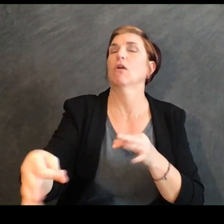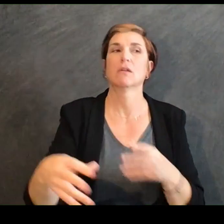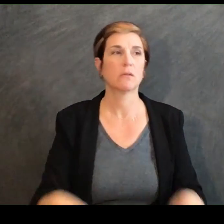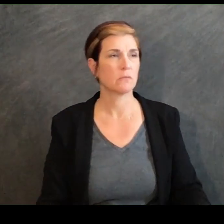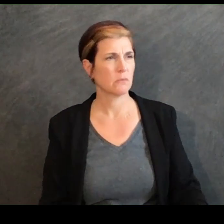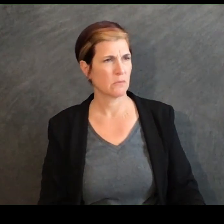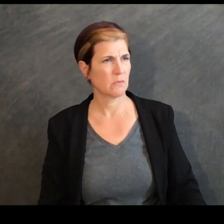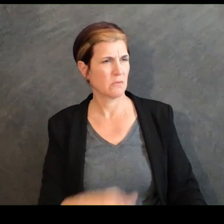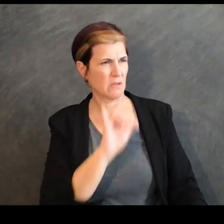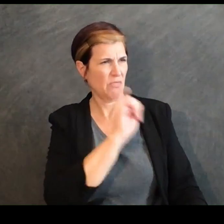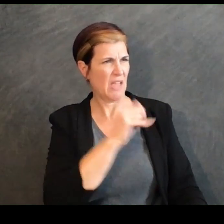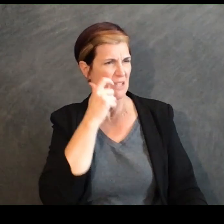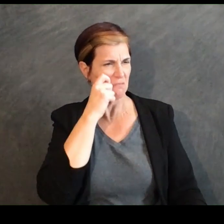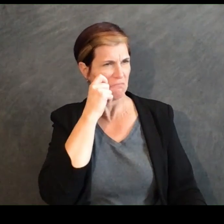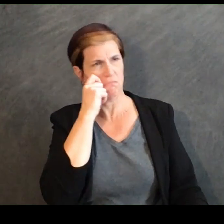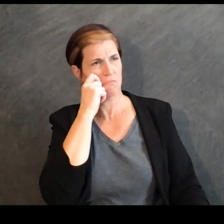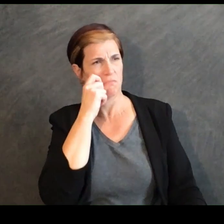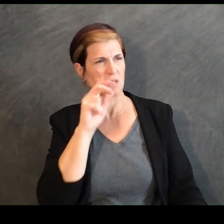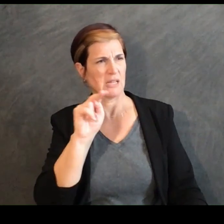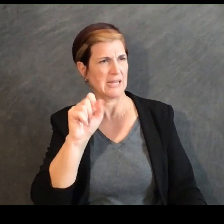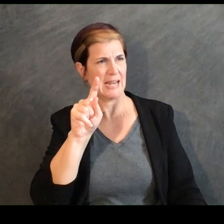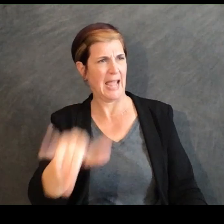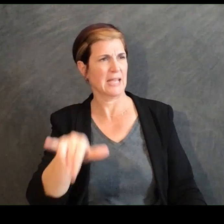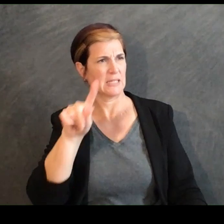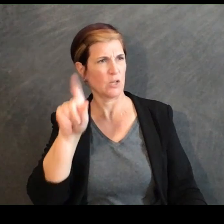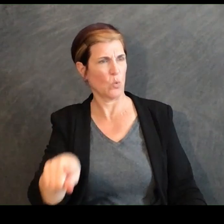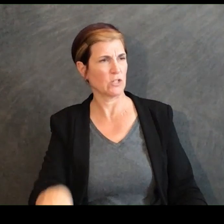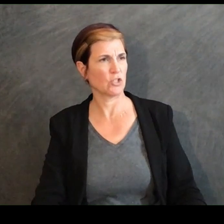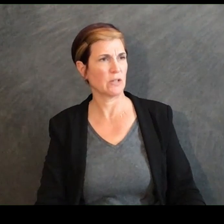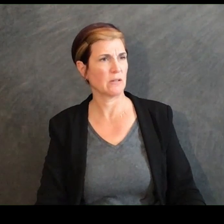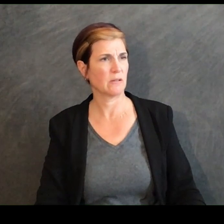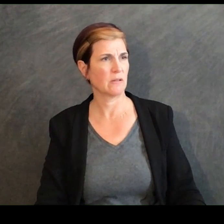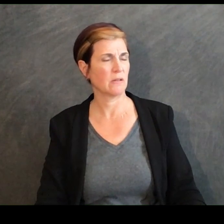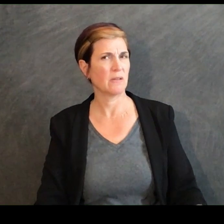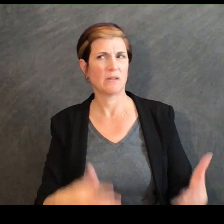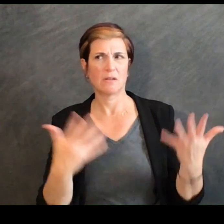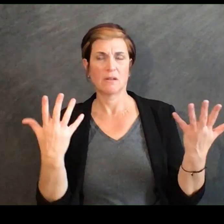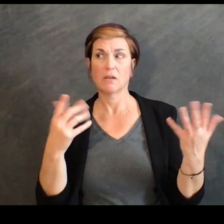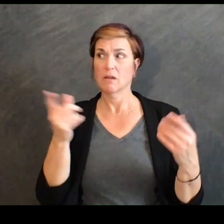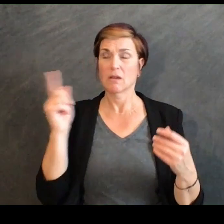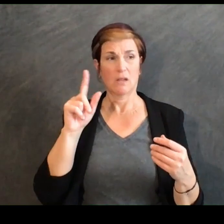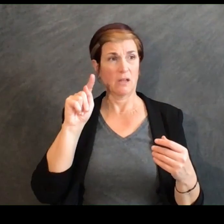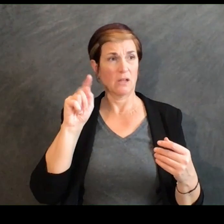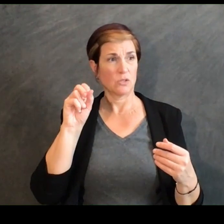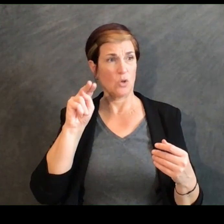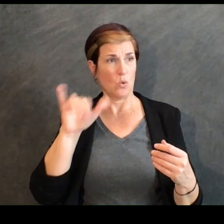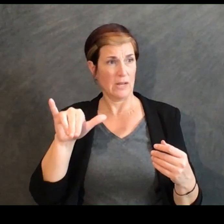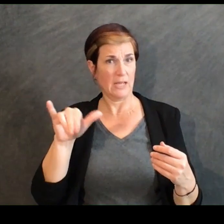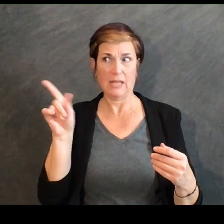we've done is and Tony had said numerous times that we saved thousands of lives